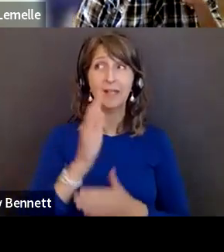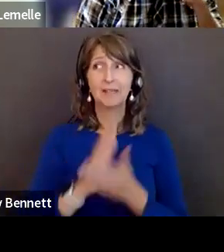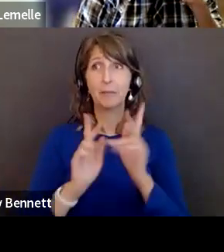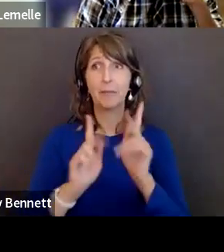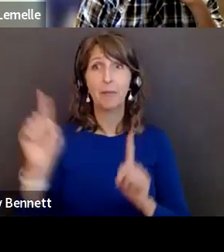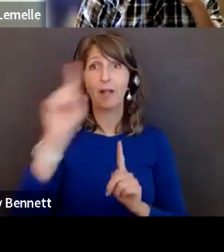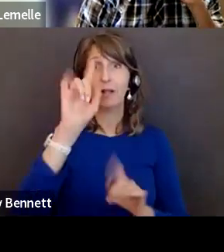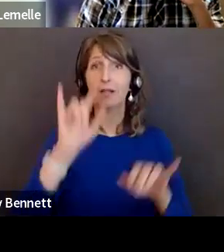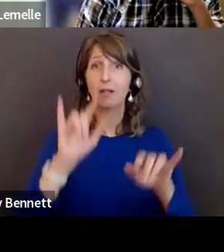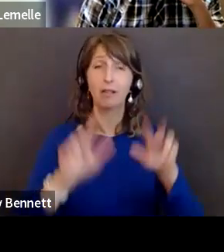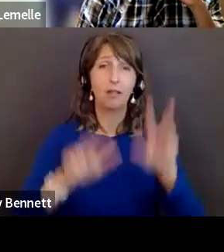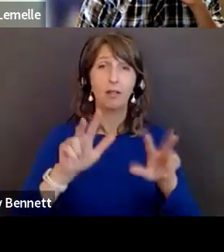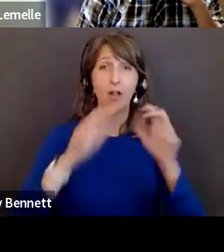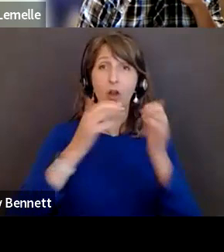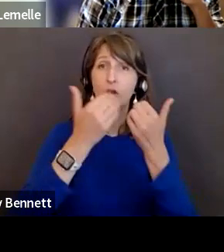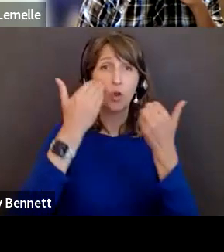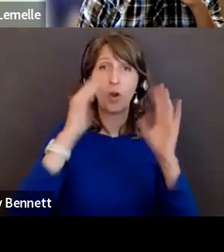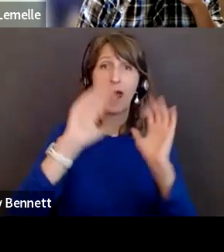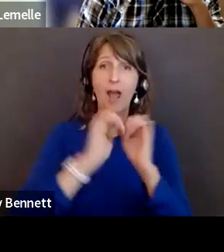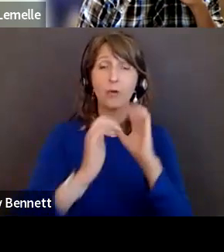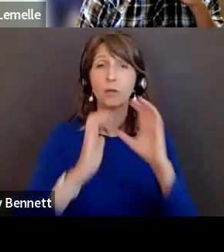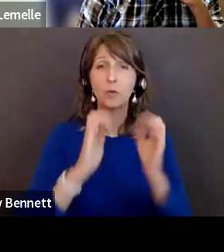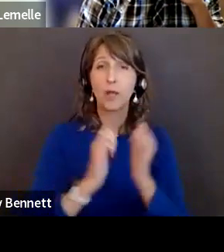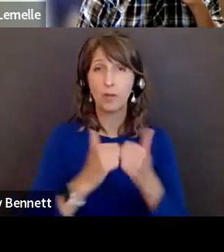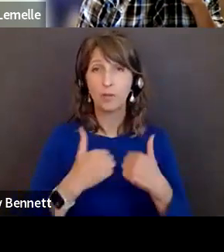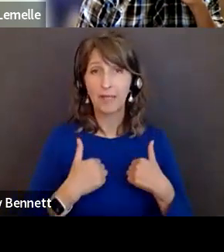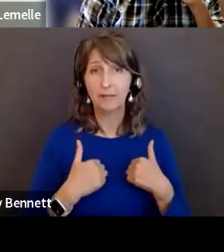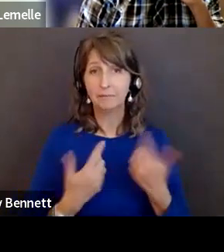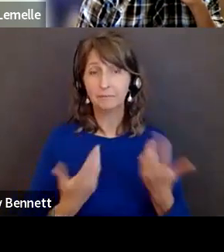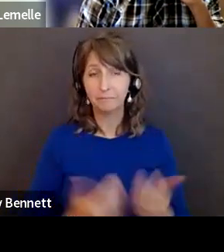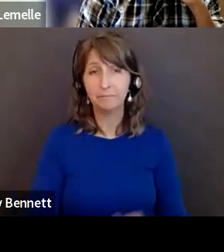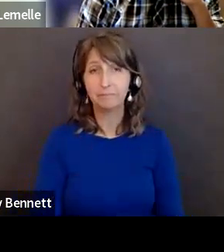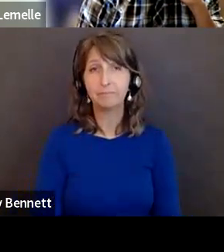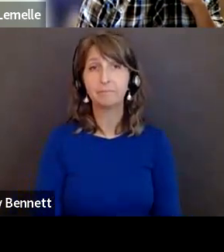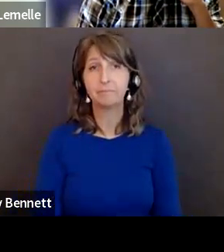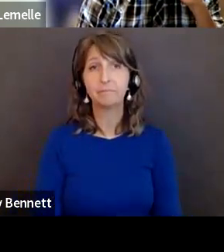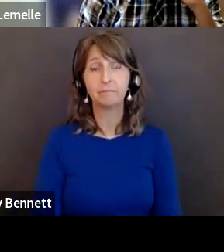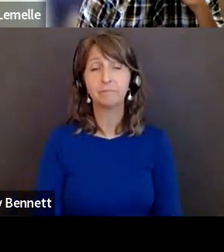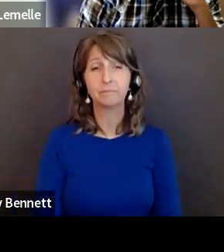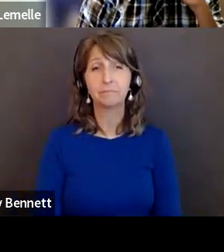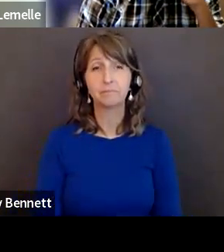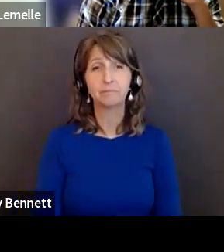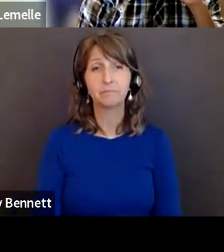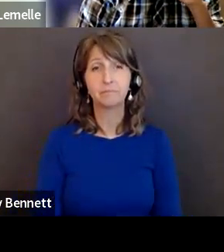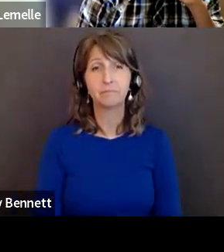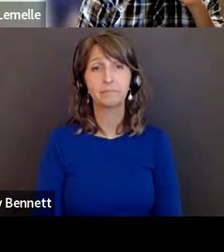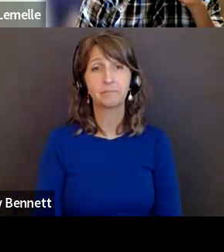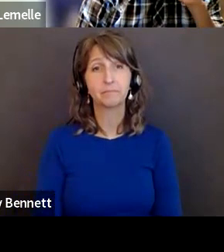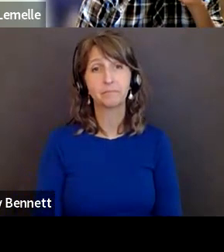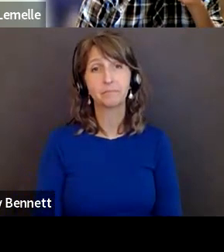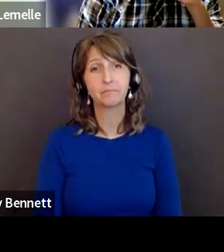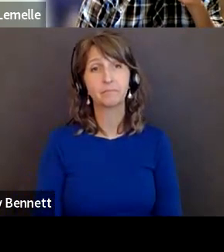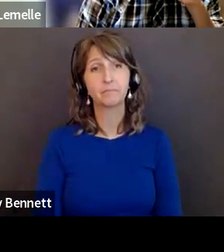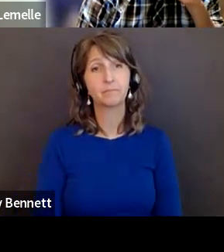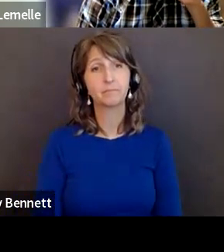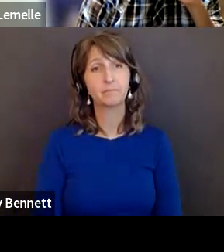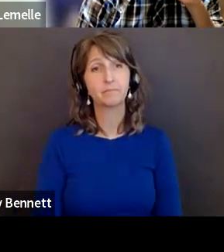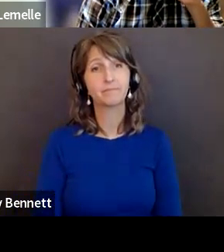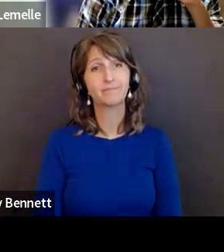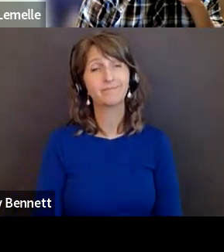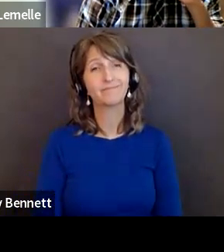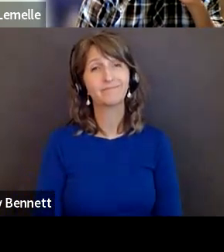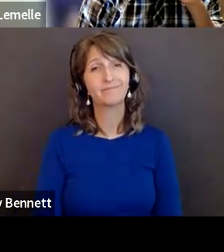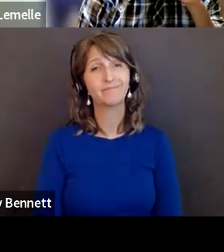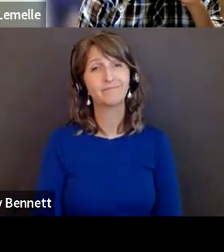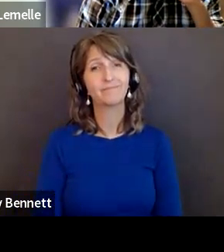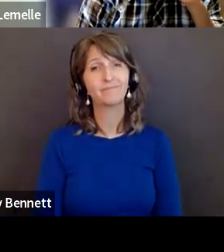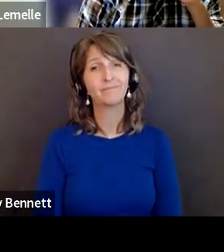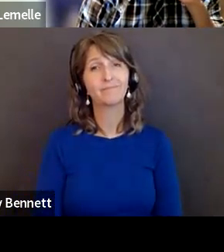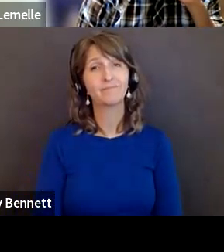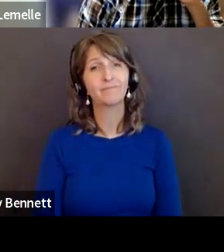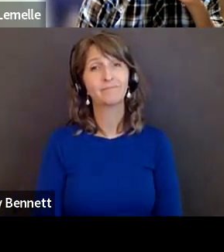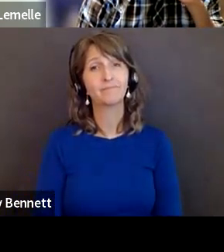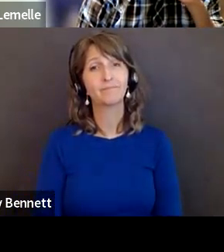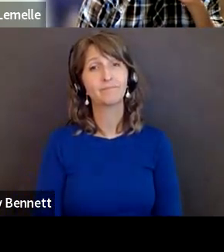Communicate on talk to me in different ways.